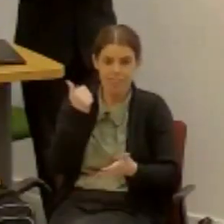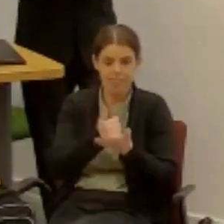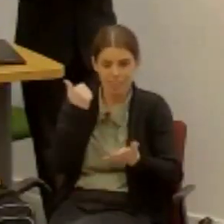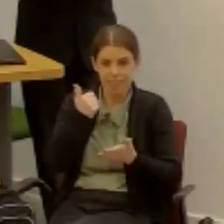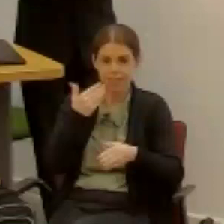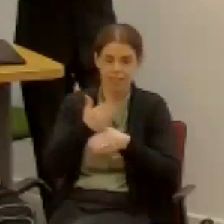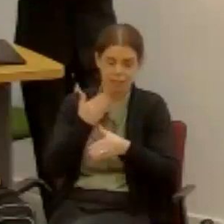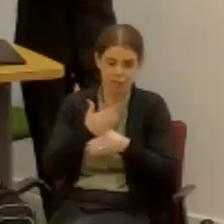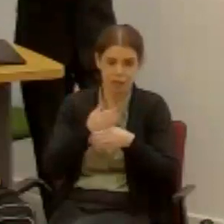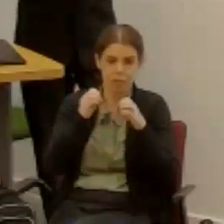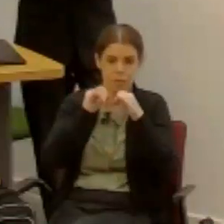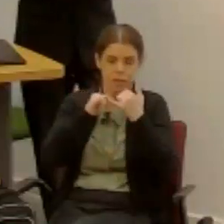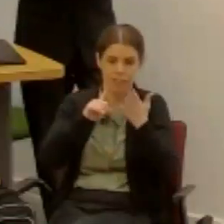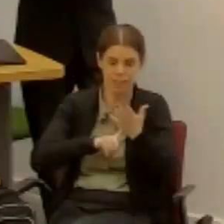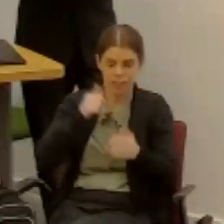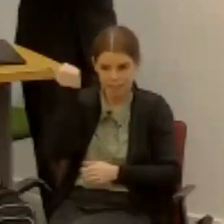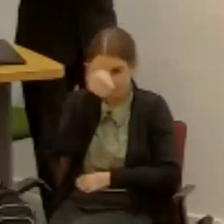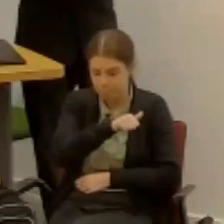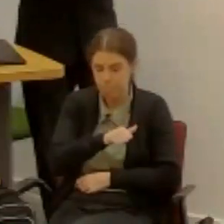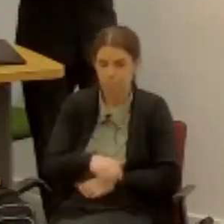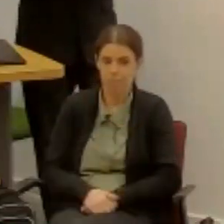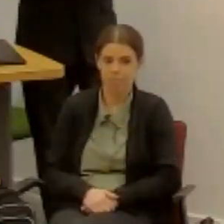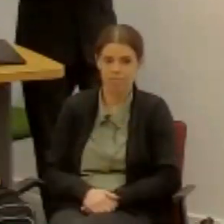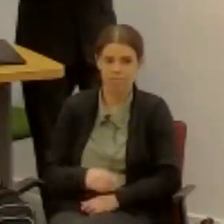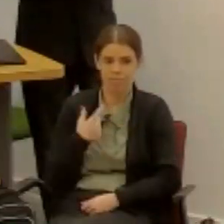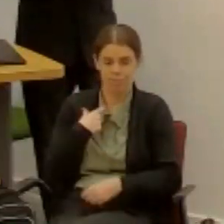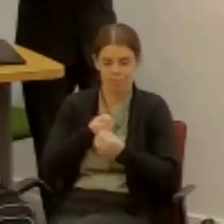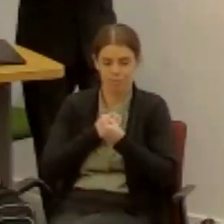British sign language expert so bit of a bio.